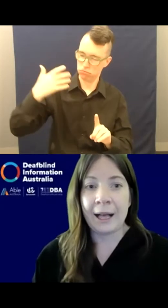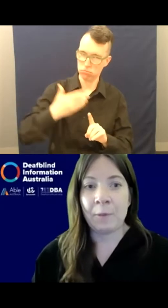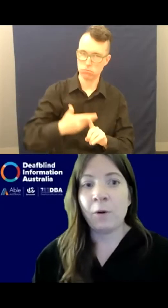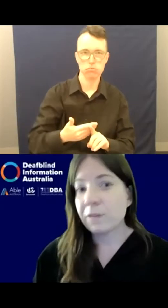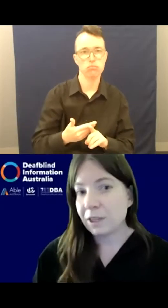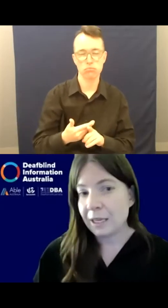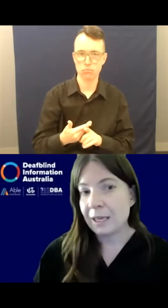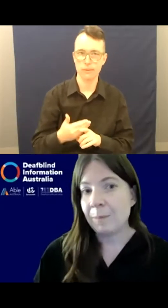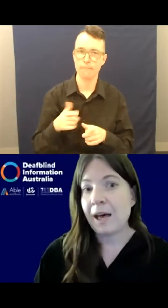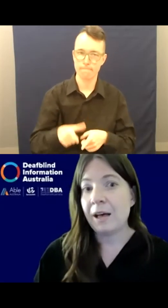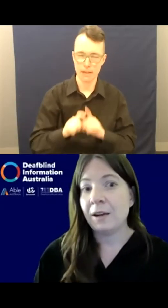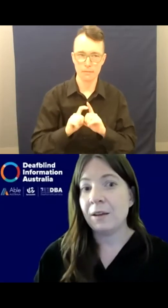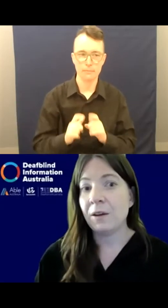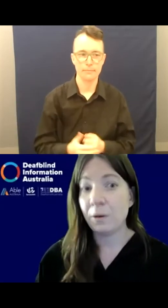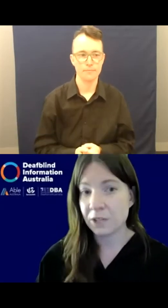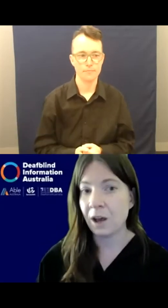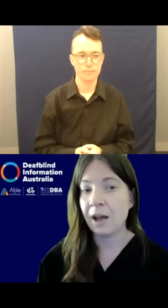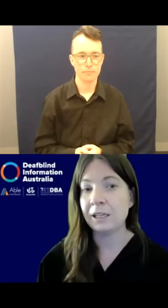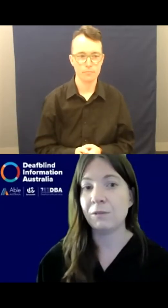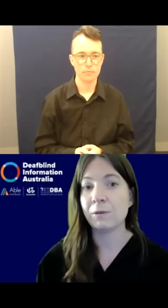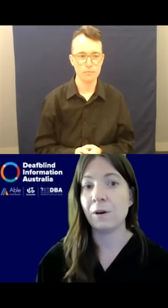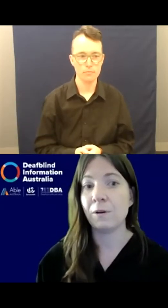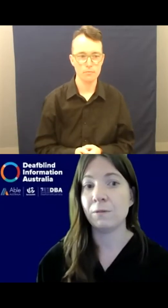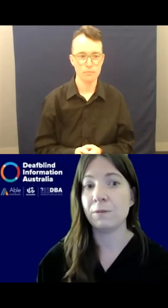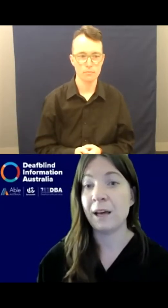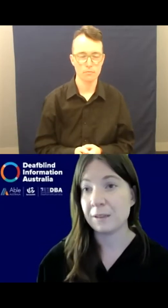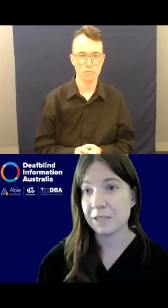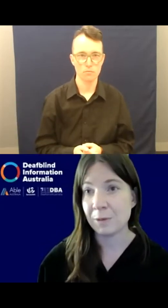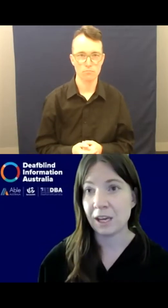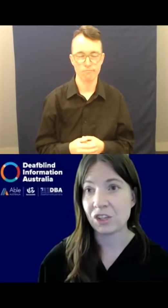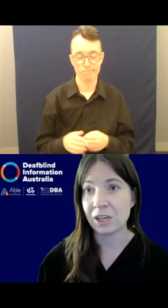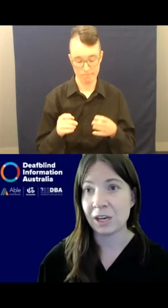Also thinking about often high levels of under stimulation and